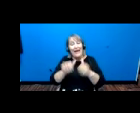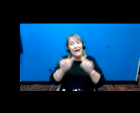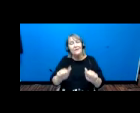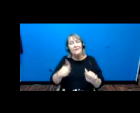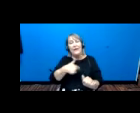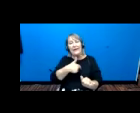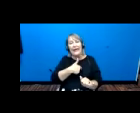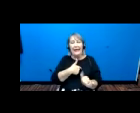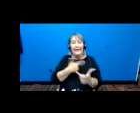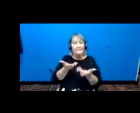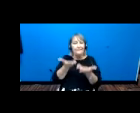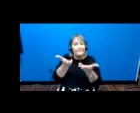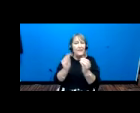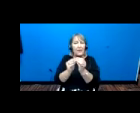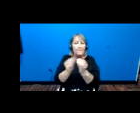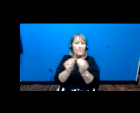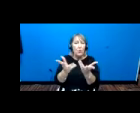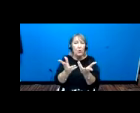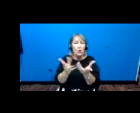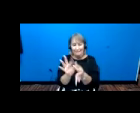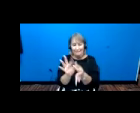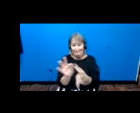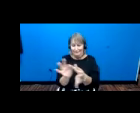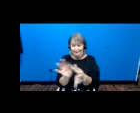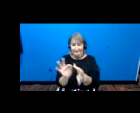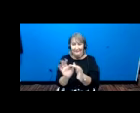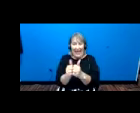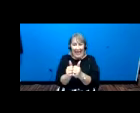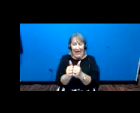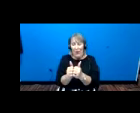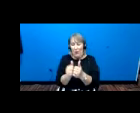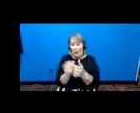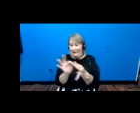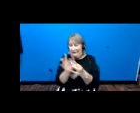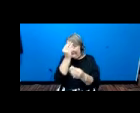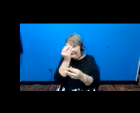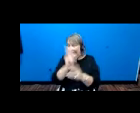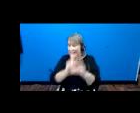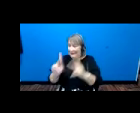just like we are demonstrating here about COVID-19 to individuals with disabilities specifically—